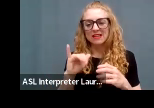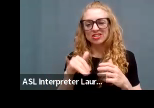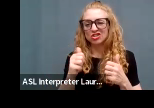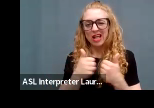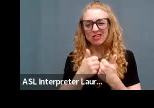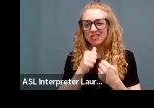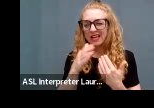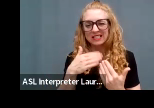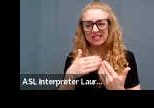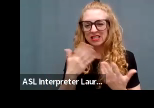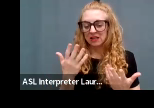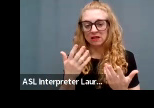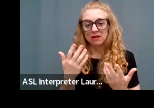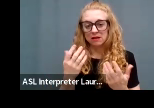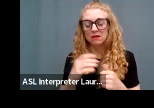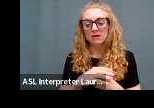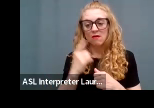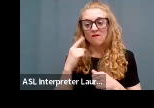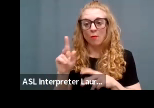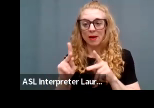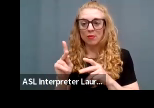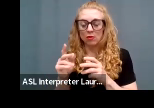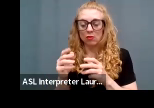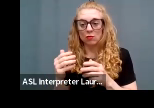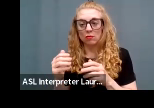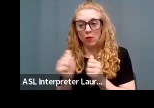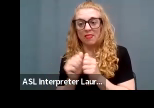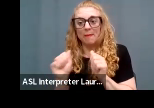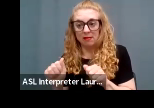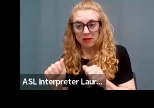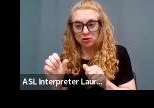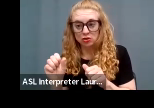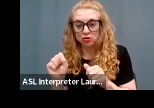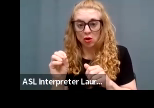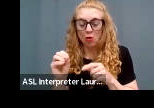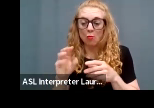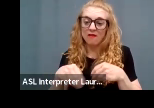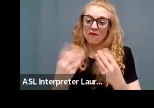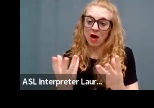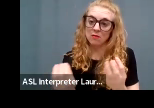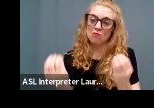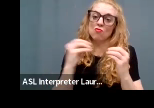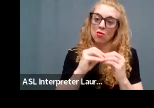inconvenience for able people right so being able to provide that an additional degree of Safety